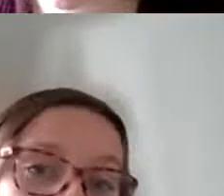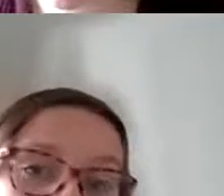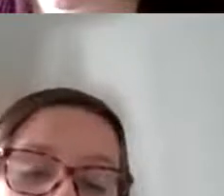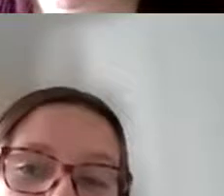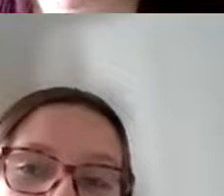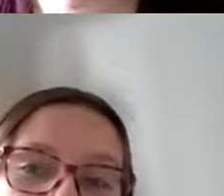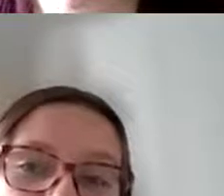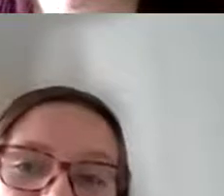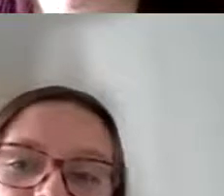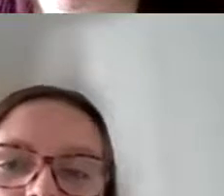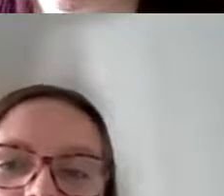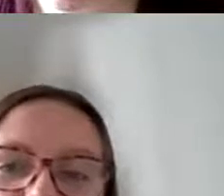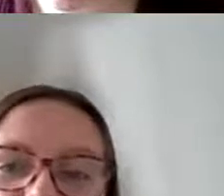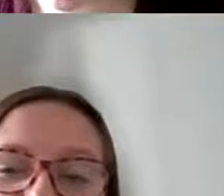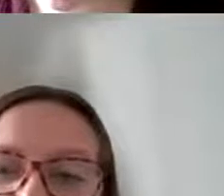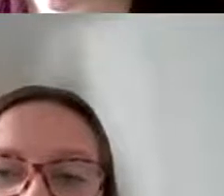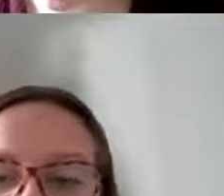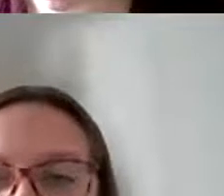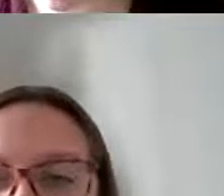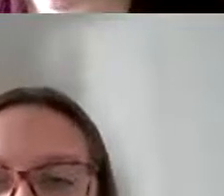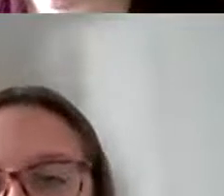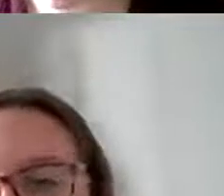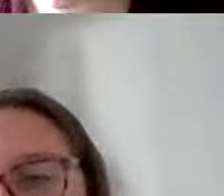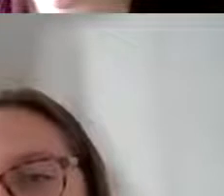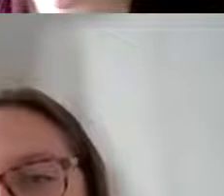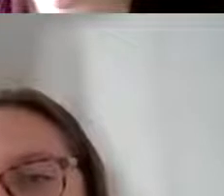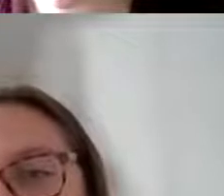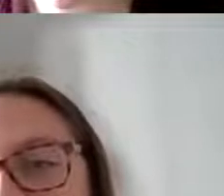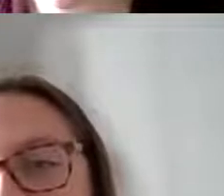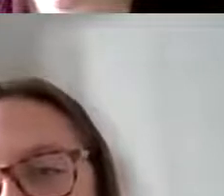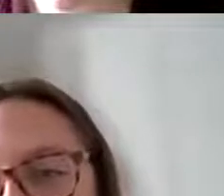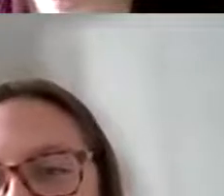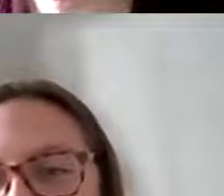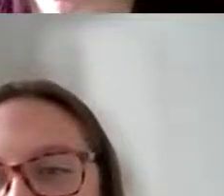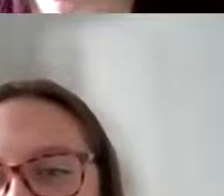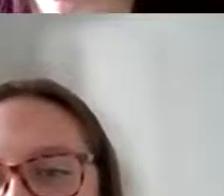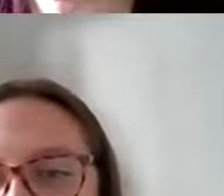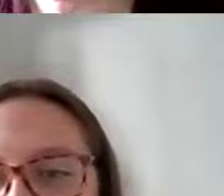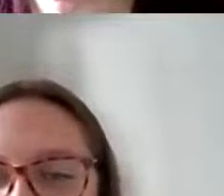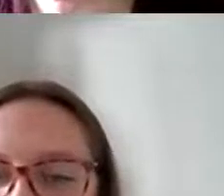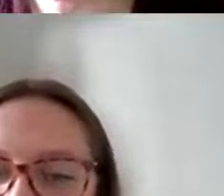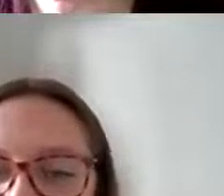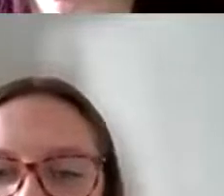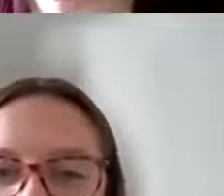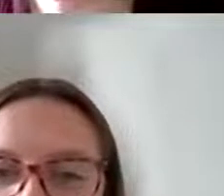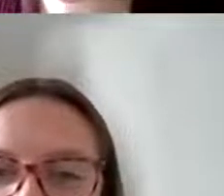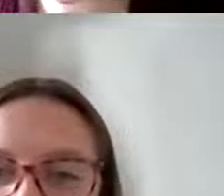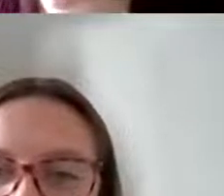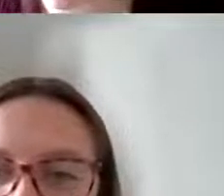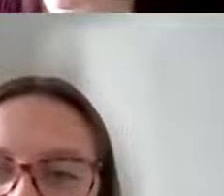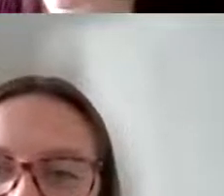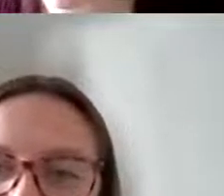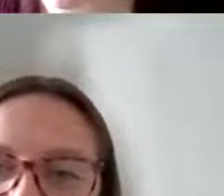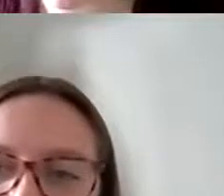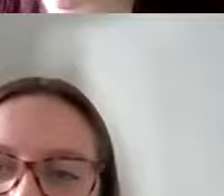conservation projects um and then I'll hand over to Ash. Hi I'm Ash, I am an intern with